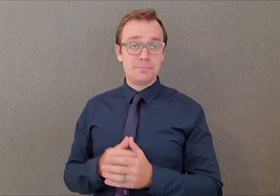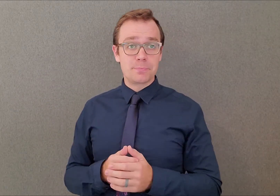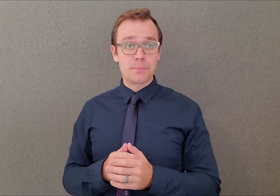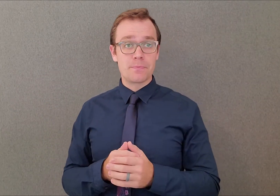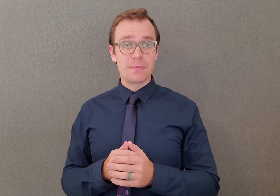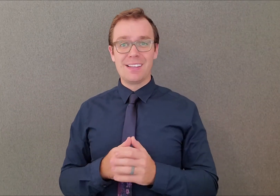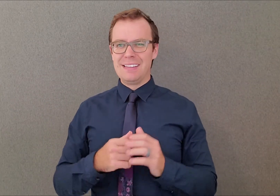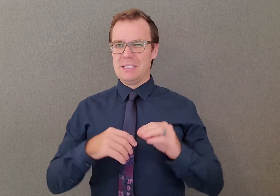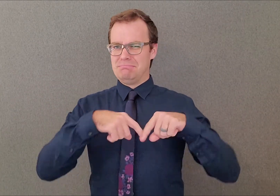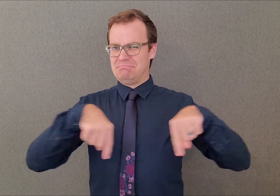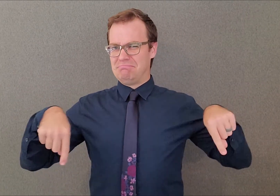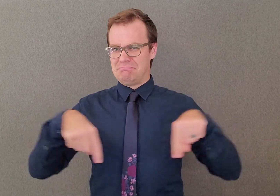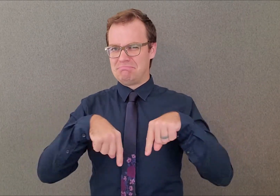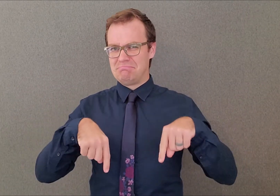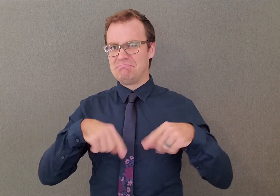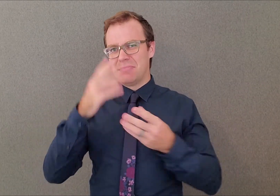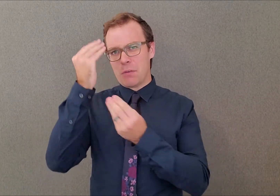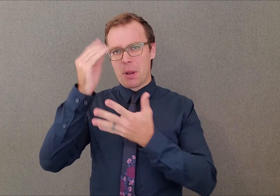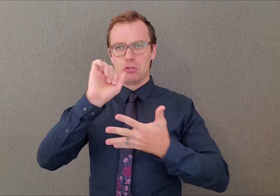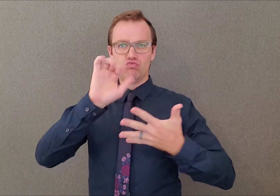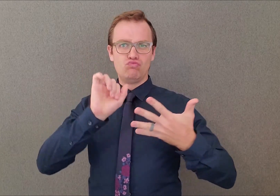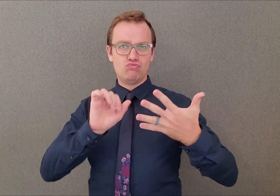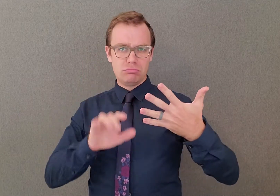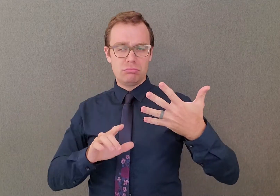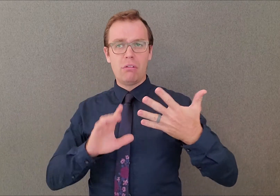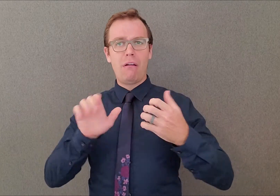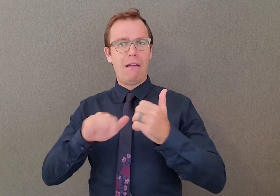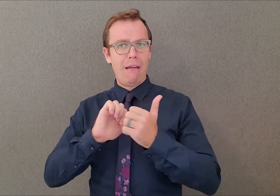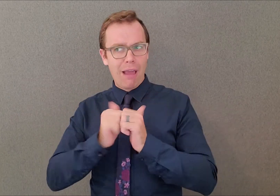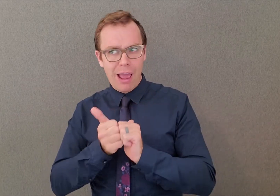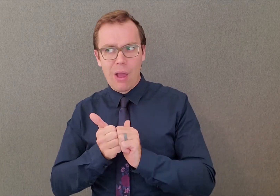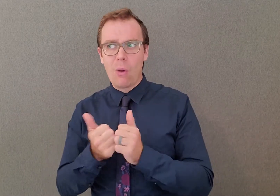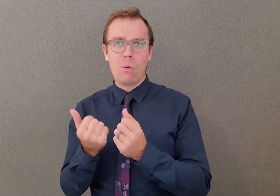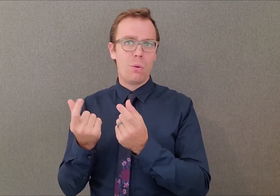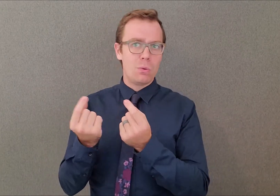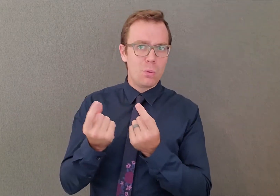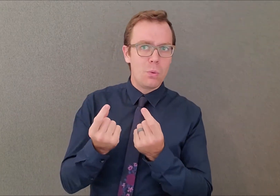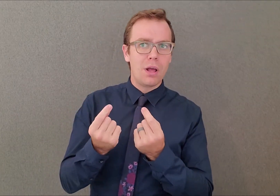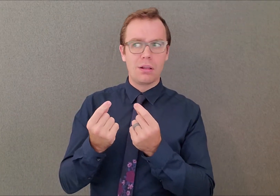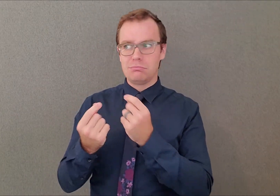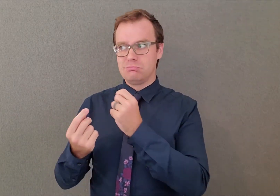Read the information below to learn more about the proper usage and storage techniques.